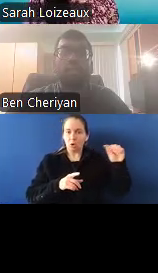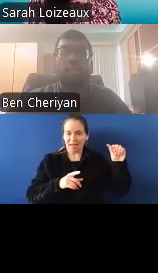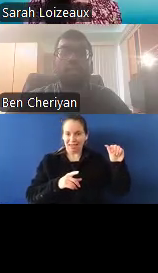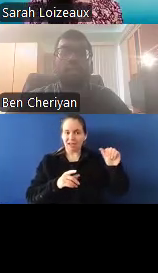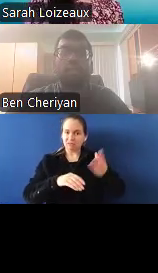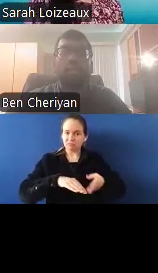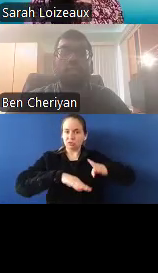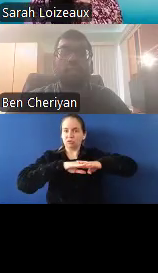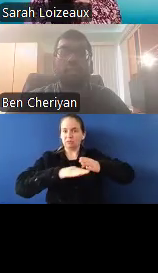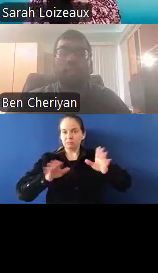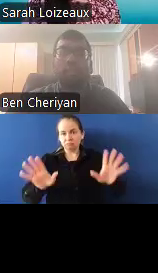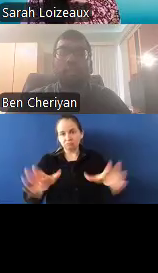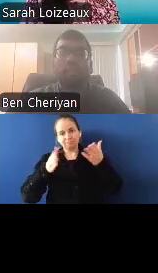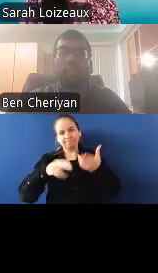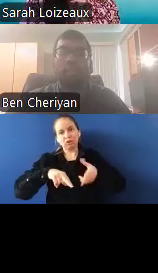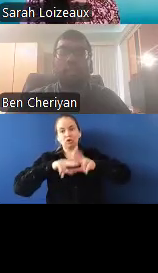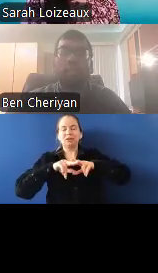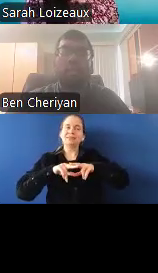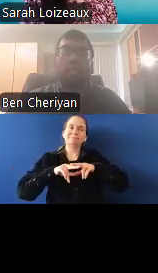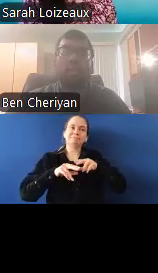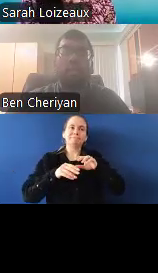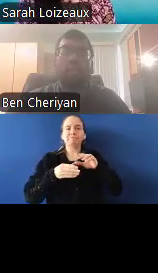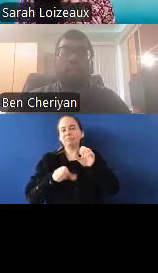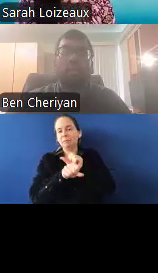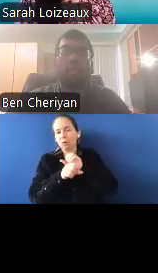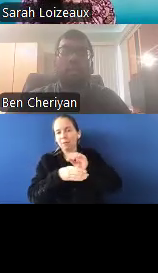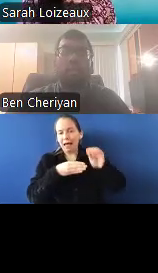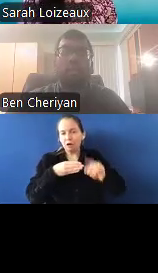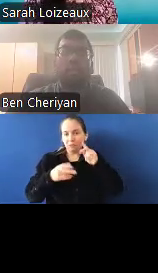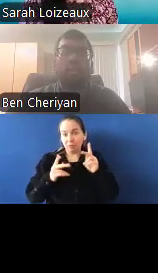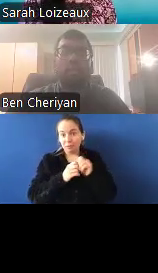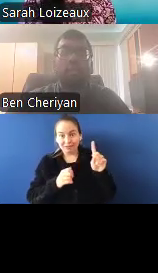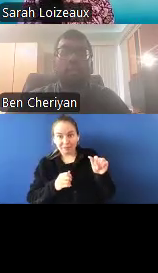outcomes for Americans with disabilities. Ben provides expertise on how the Workforce